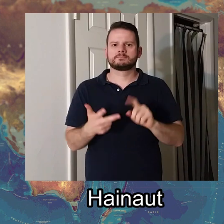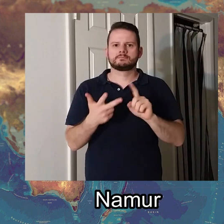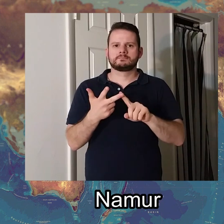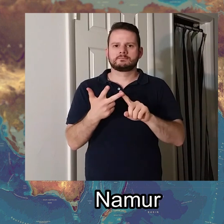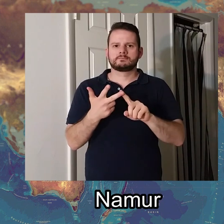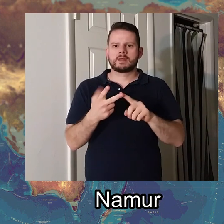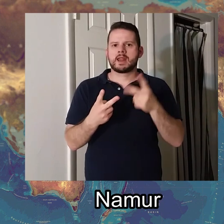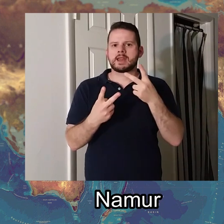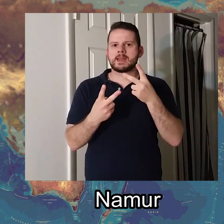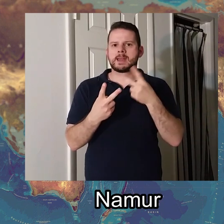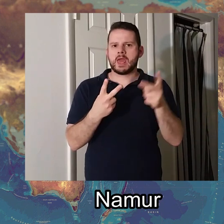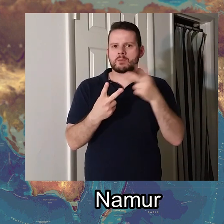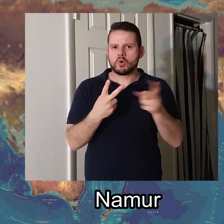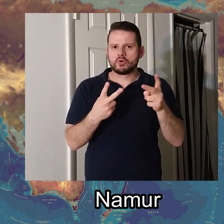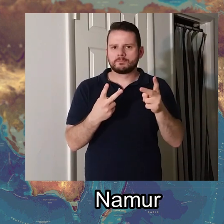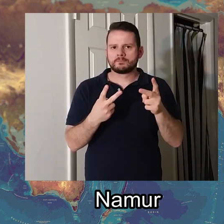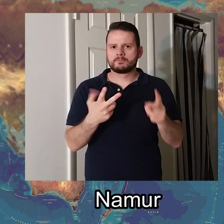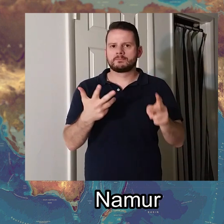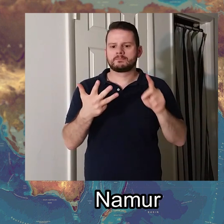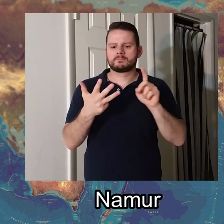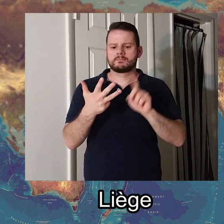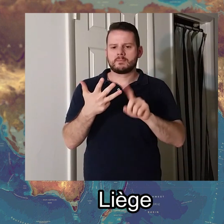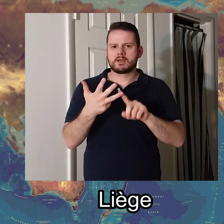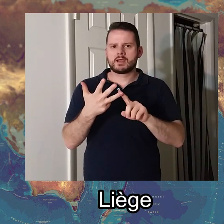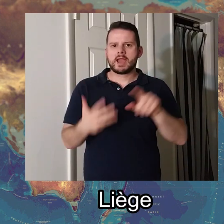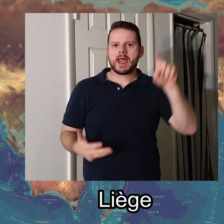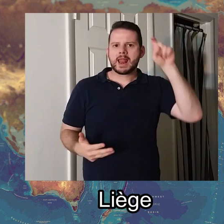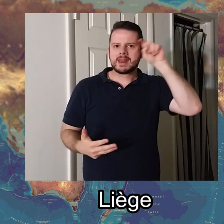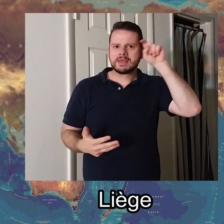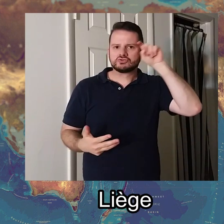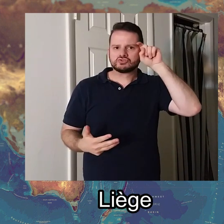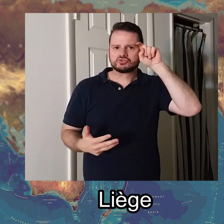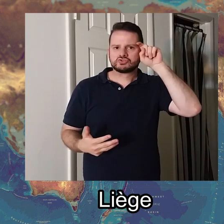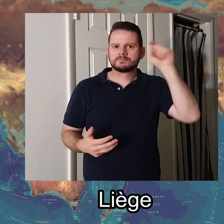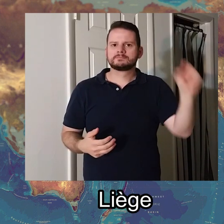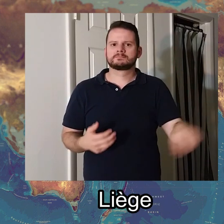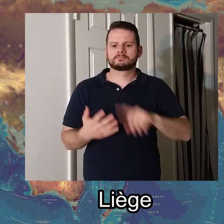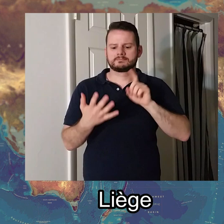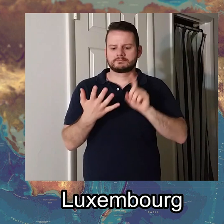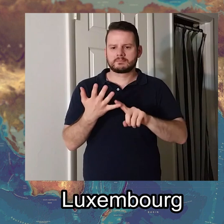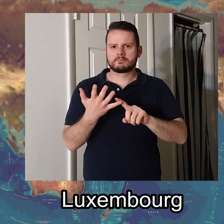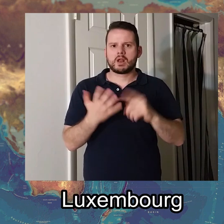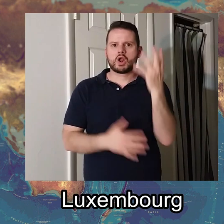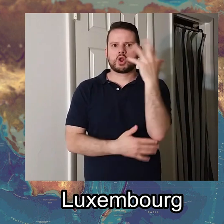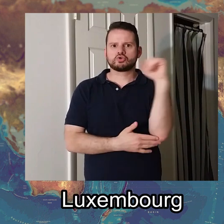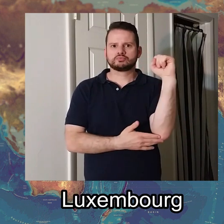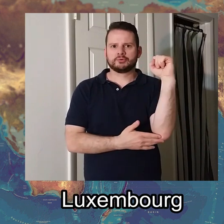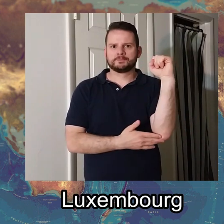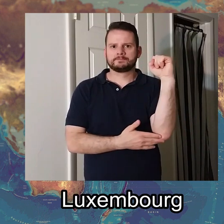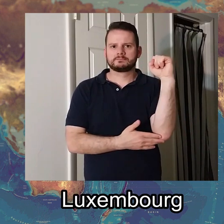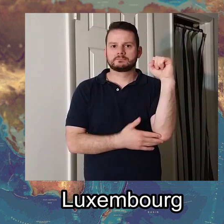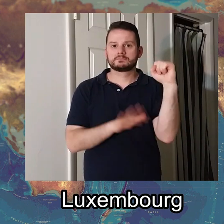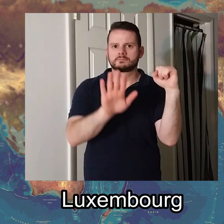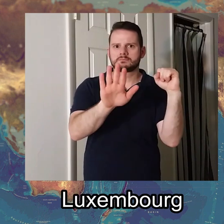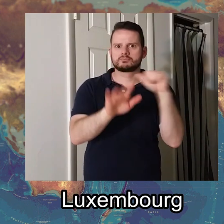Namur Liège Luxembourg